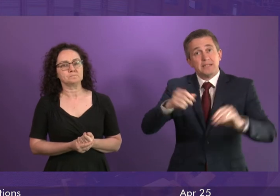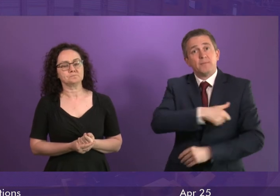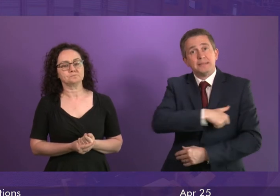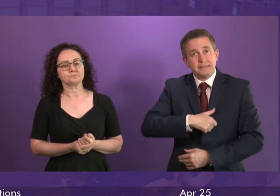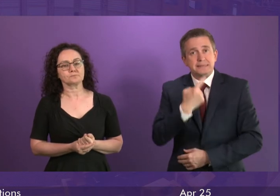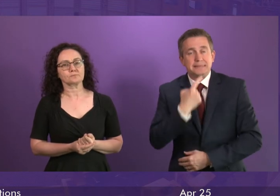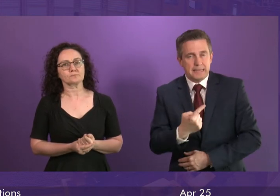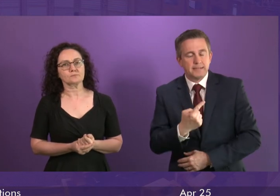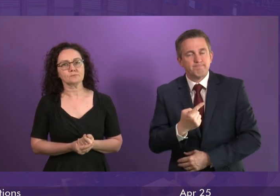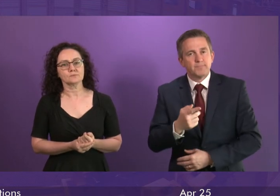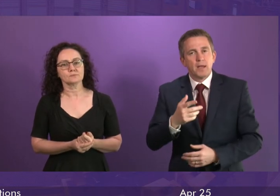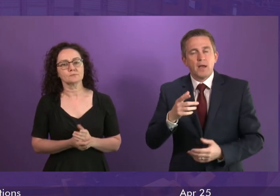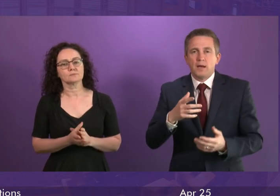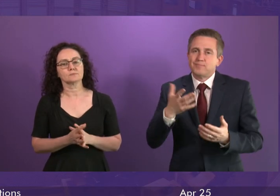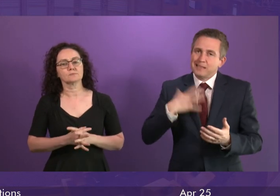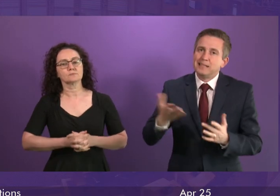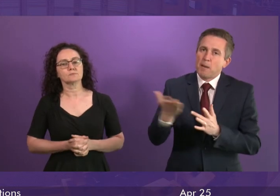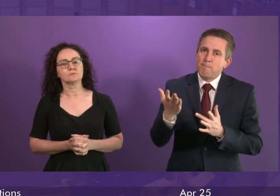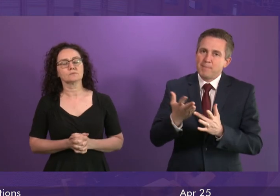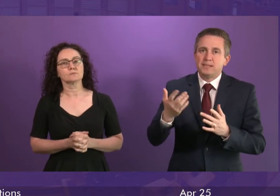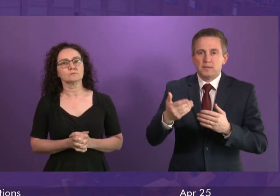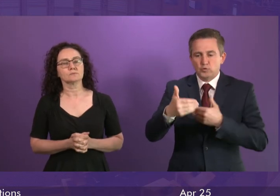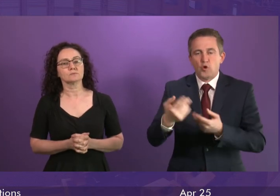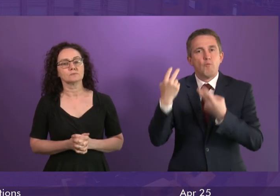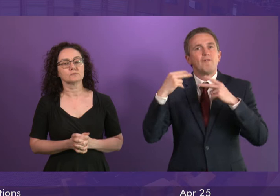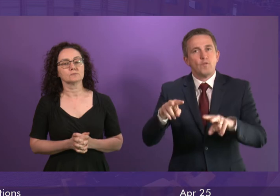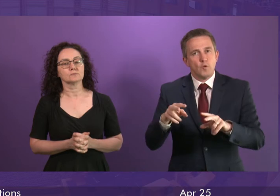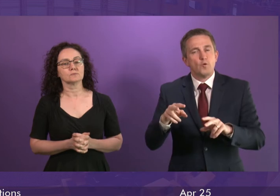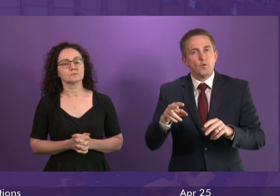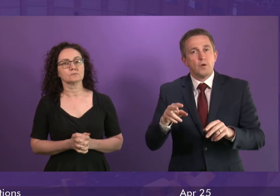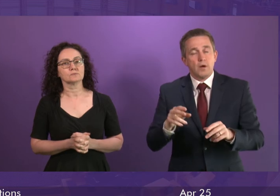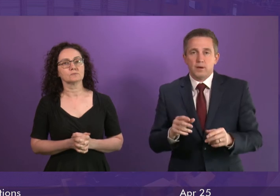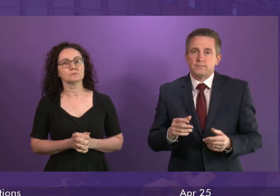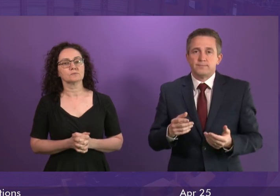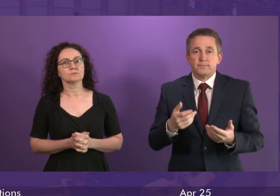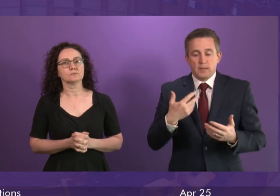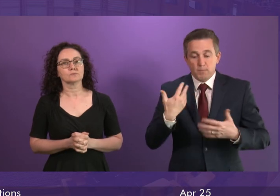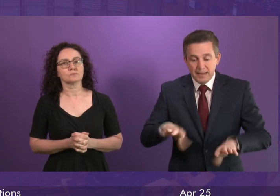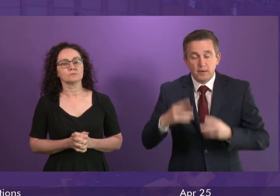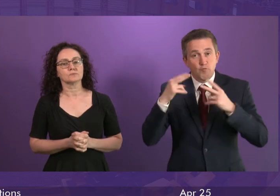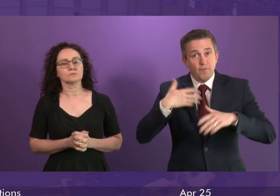mid-term review, which was recommended back in 2015, was necessary. They also noted that